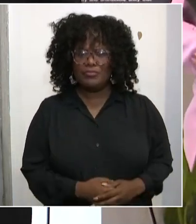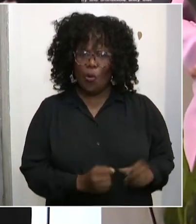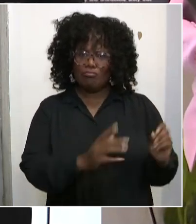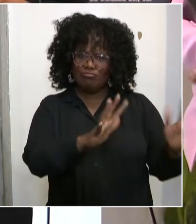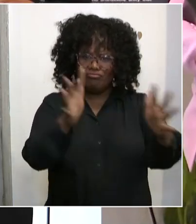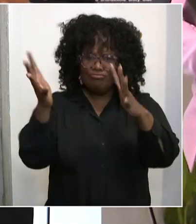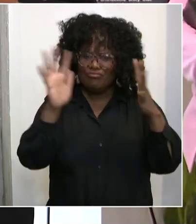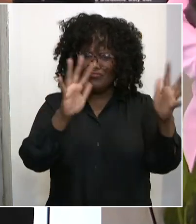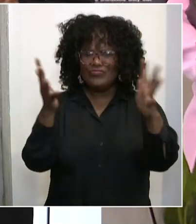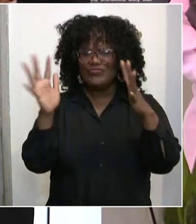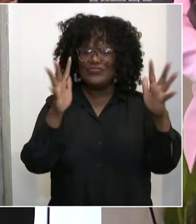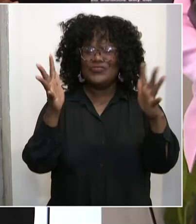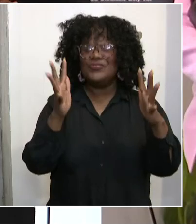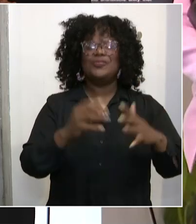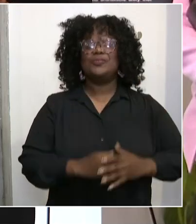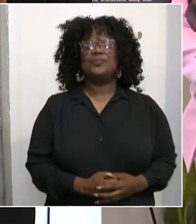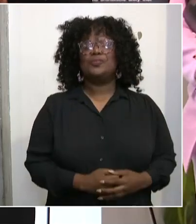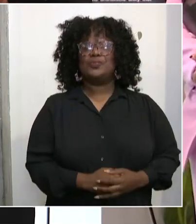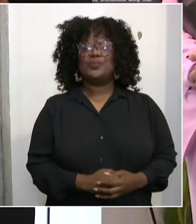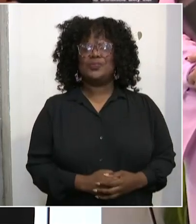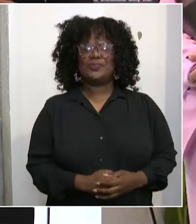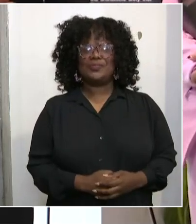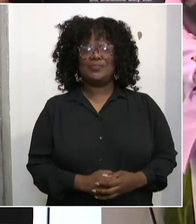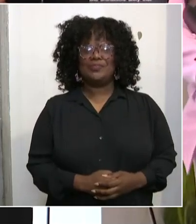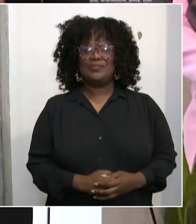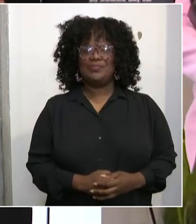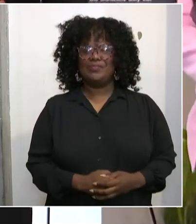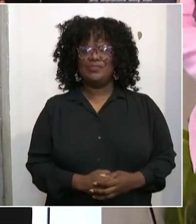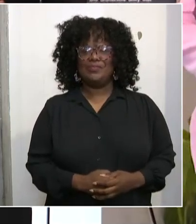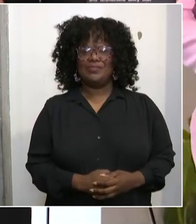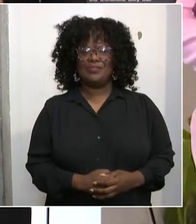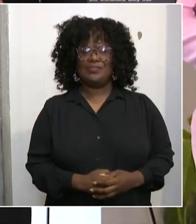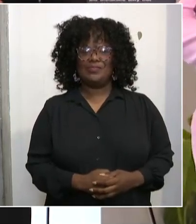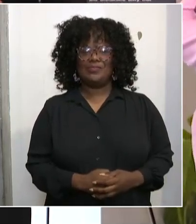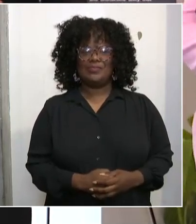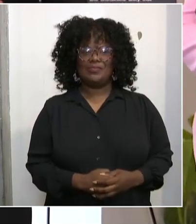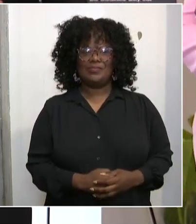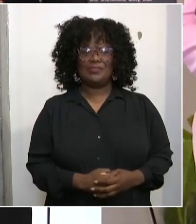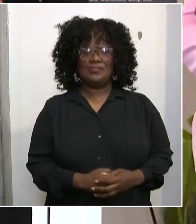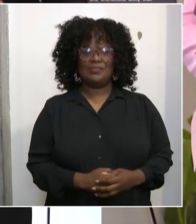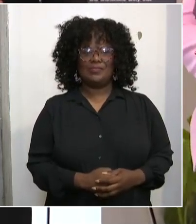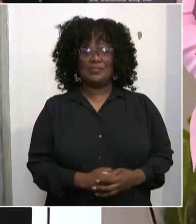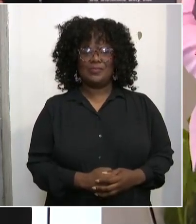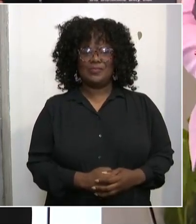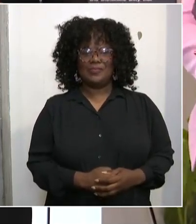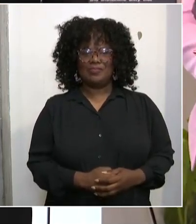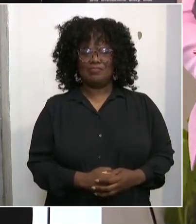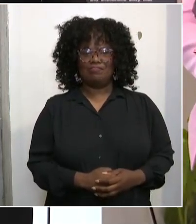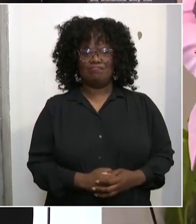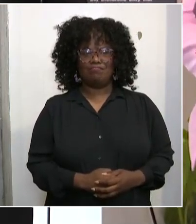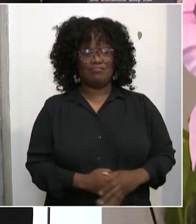And we're doing that with partnerships and Deputy Mayor, Chief, mayor, your whole cabinet, the amount of work that is happening